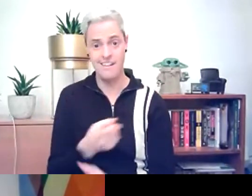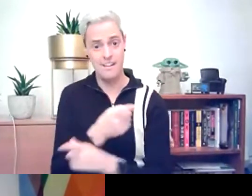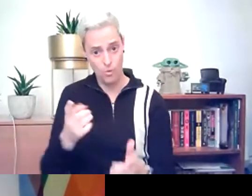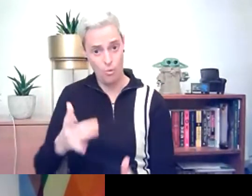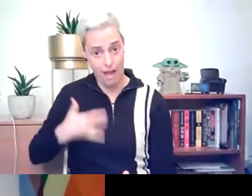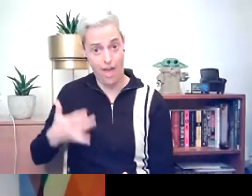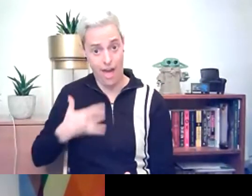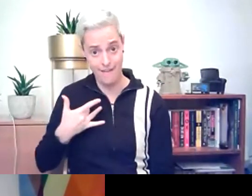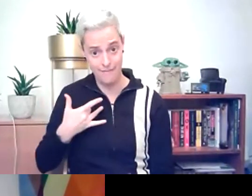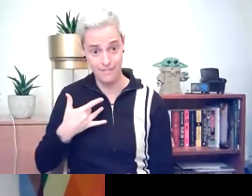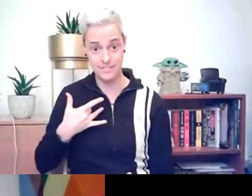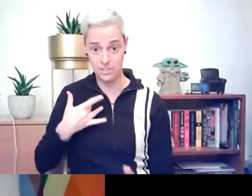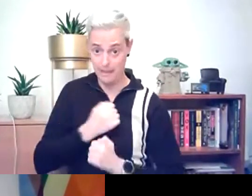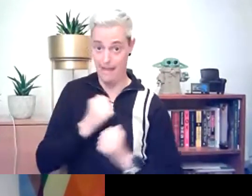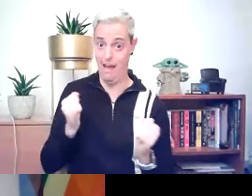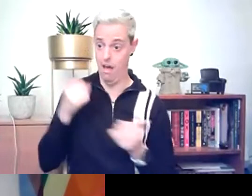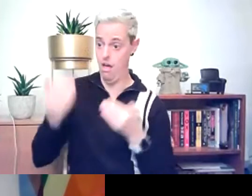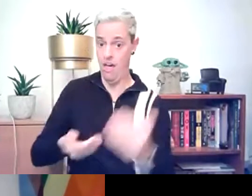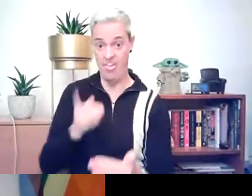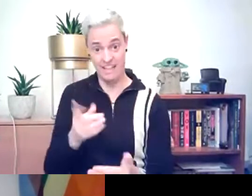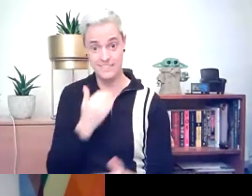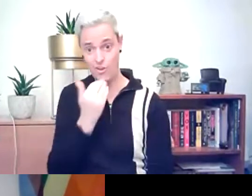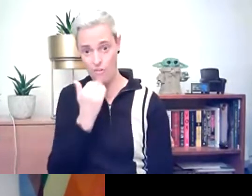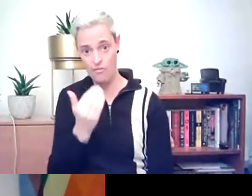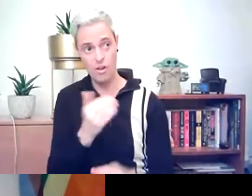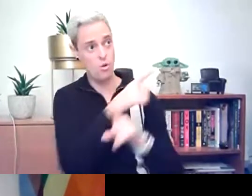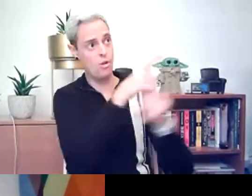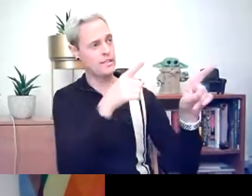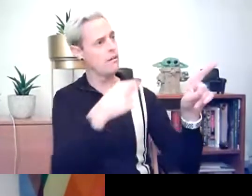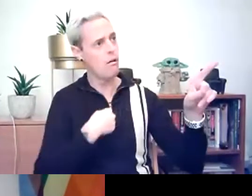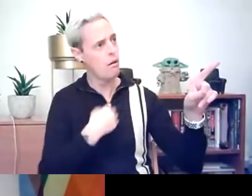where you hear messages that you have no value on it's important as others just being is